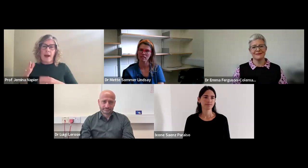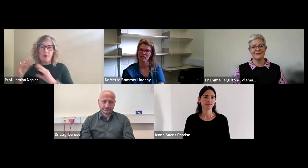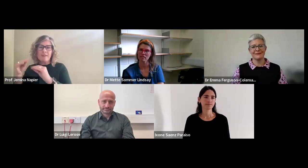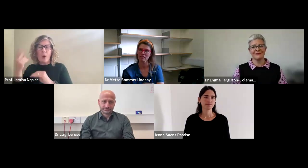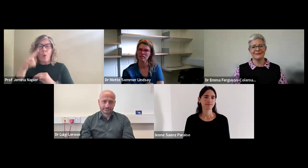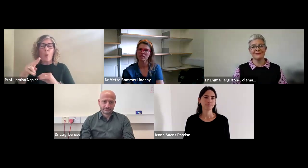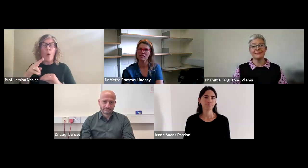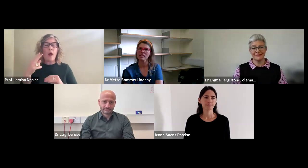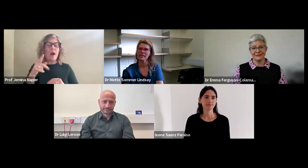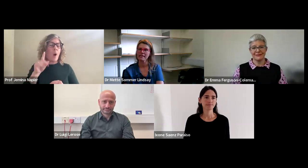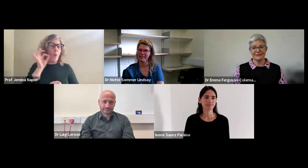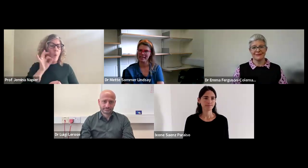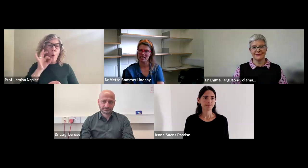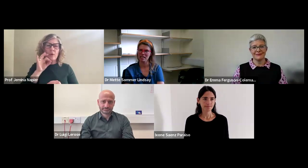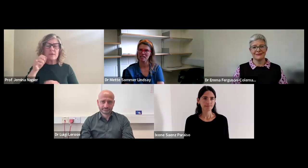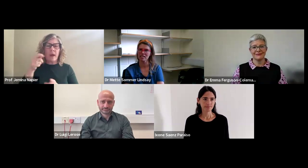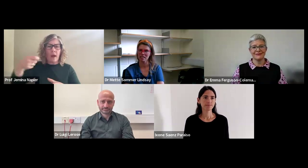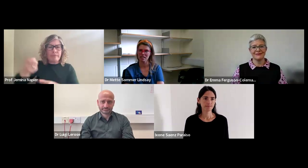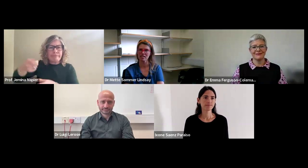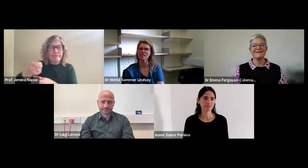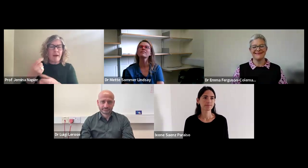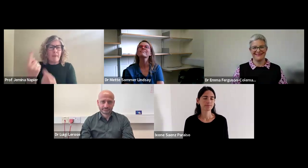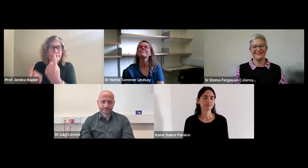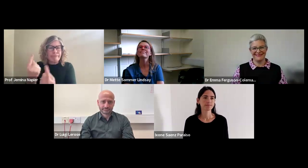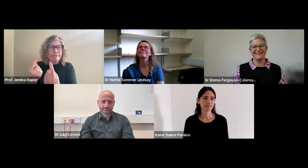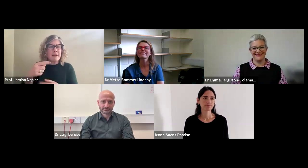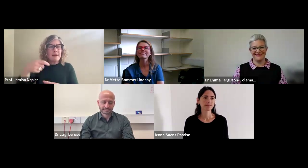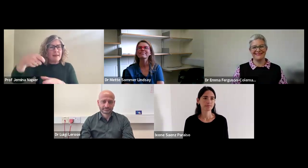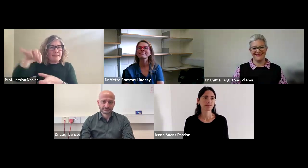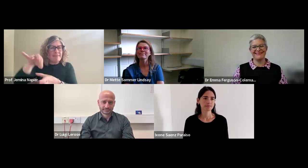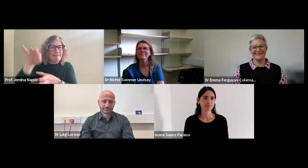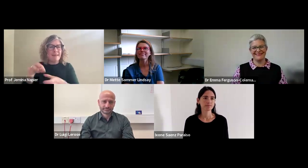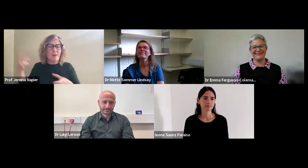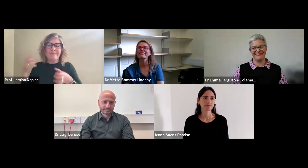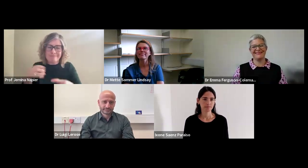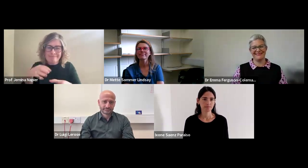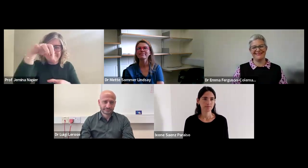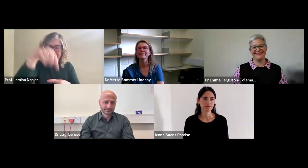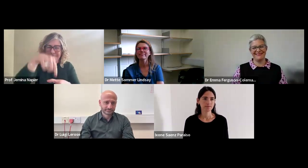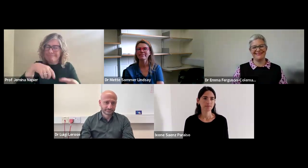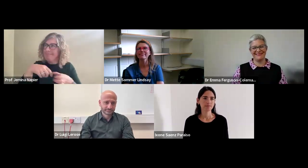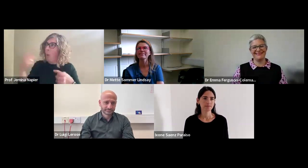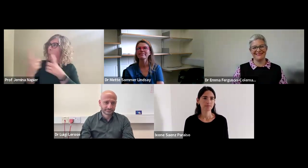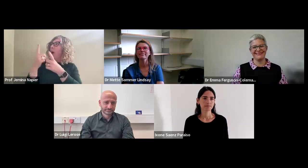sometimes - these side conversations or as they're often called water cooler conversations can be